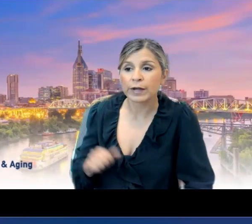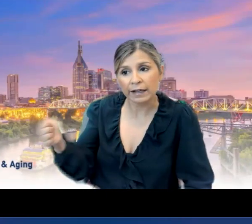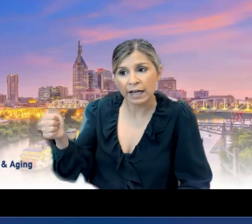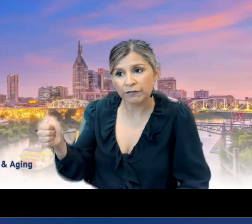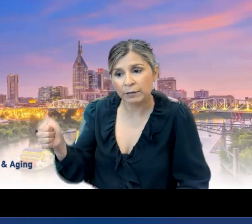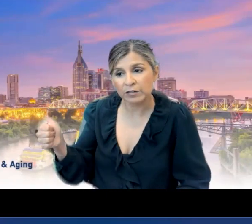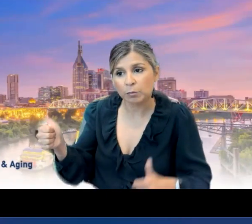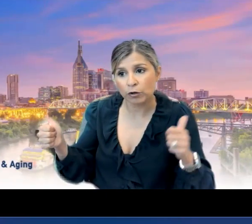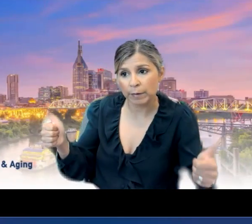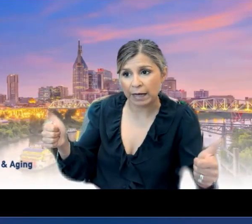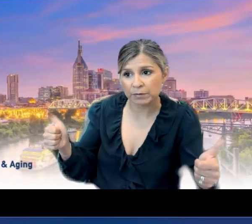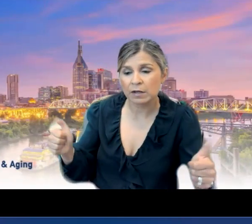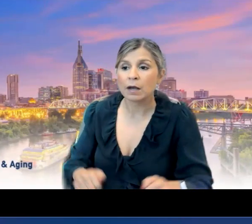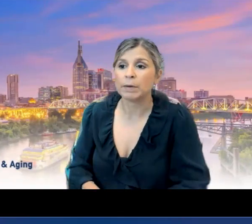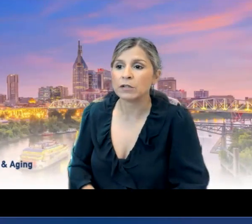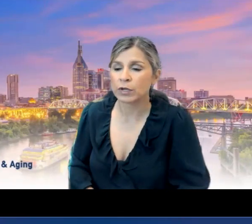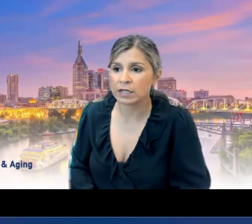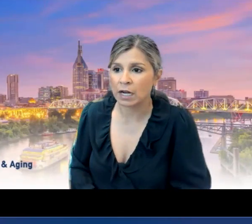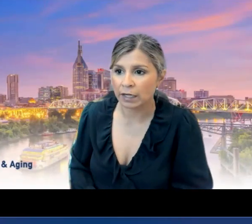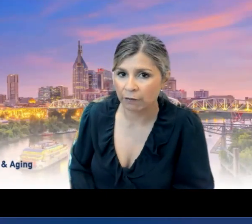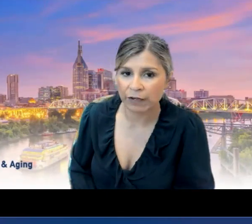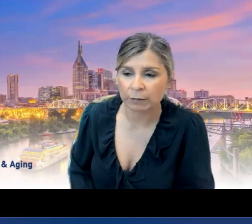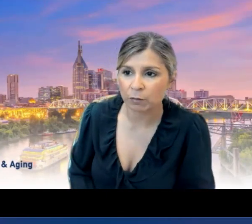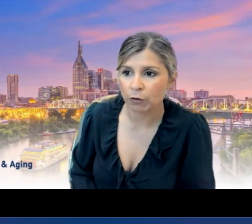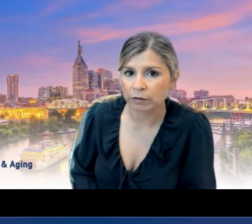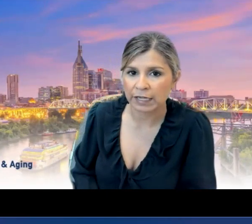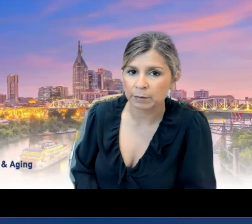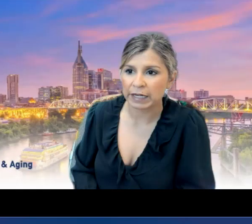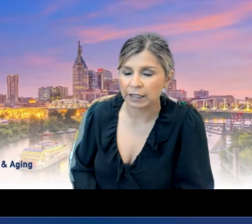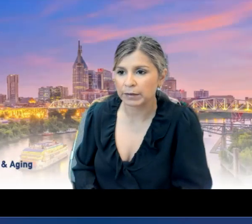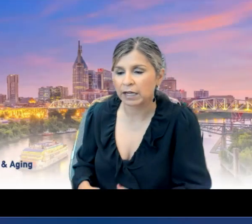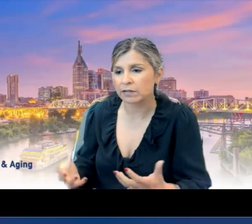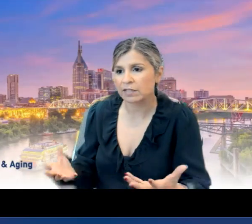You can have family support and MAPS, but you cannot have family support in